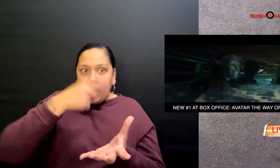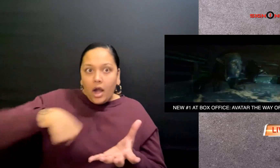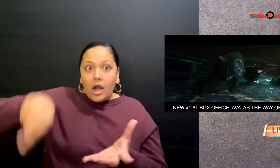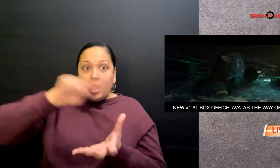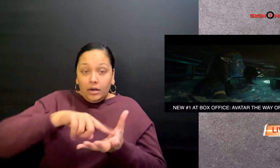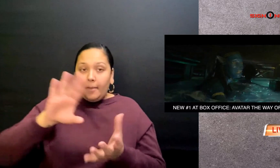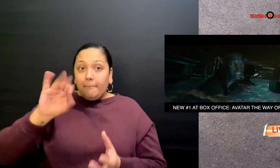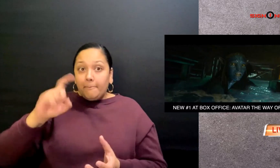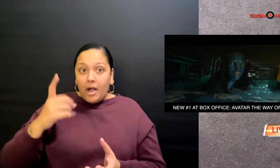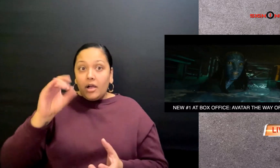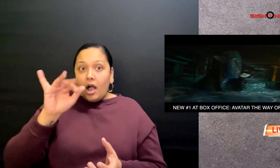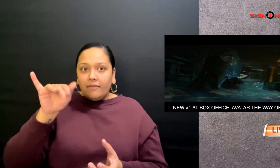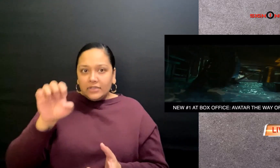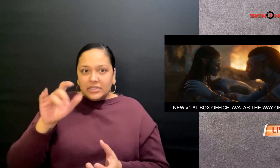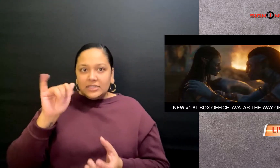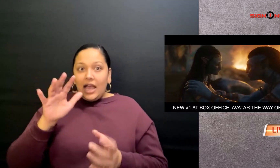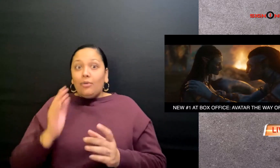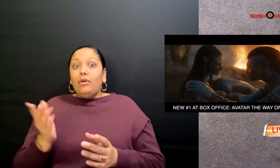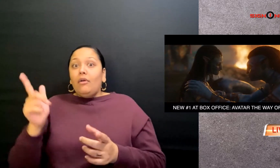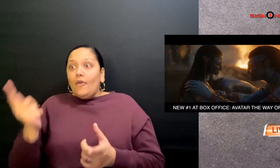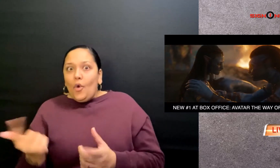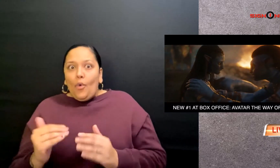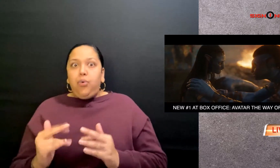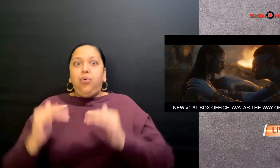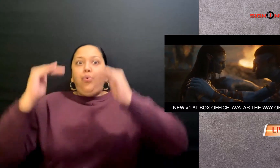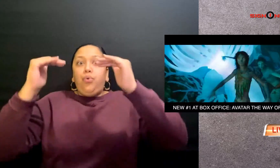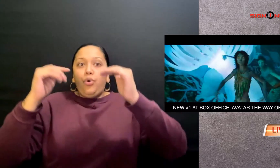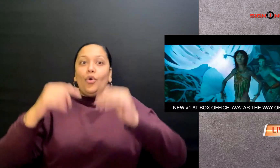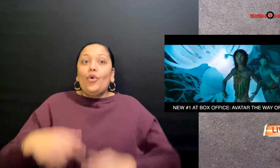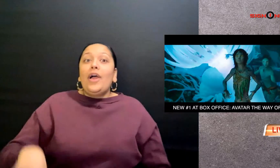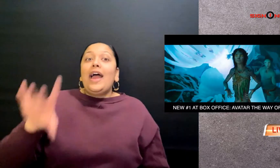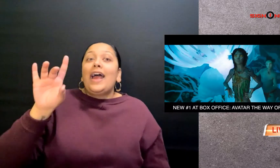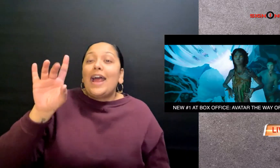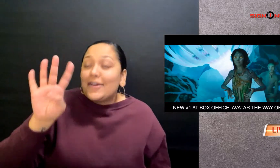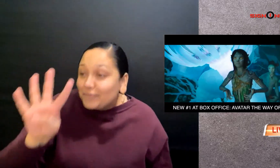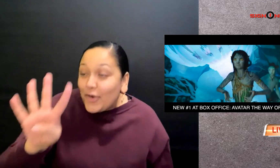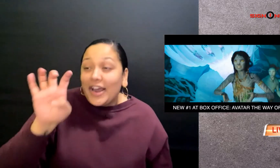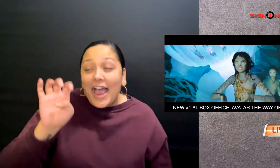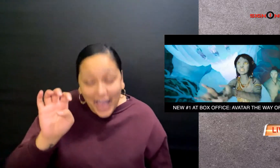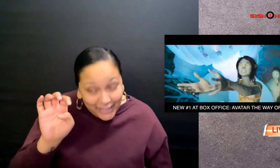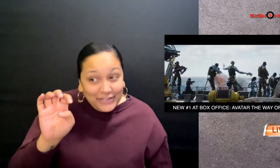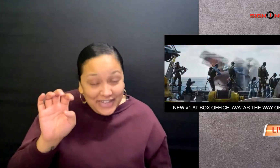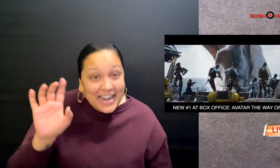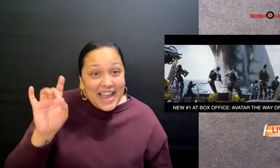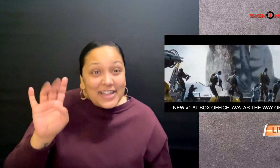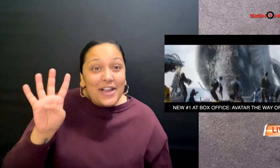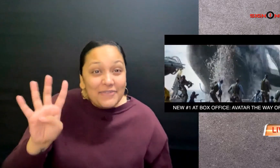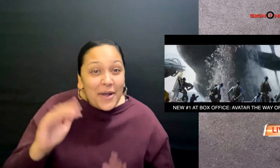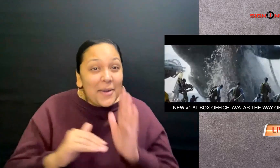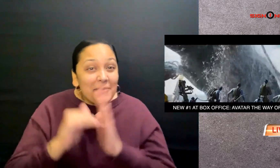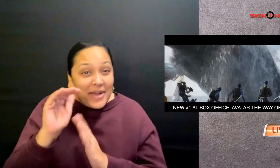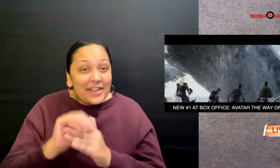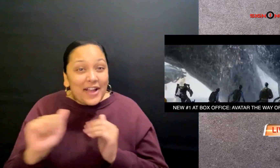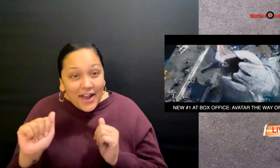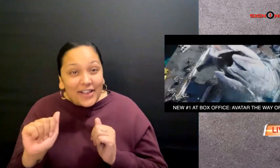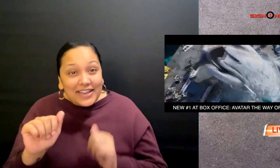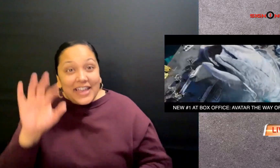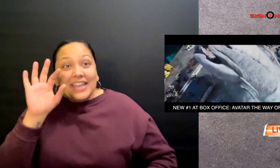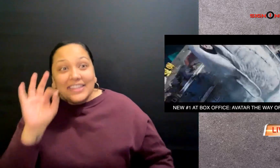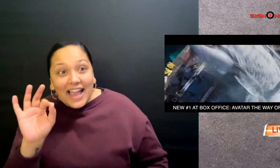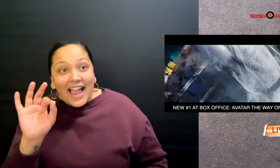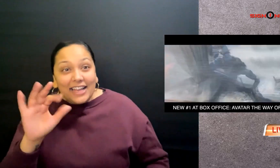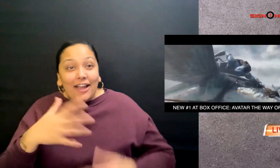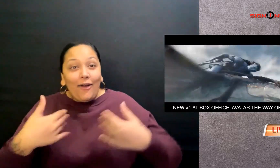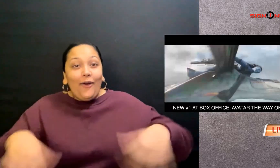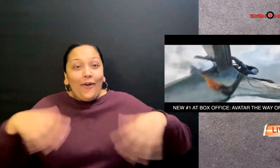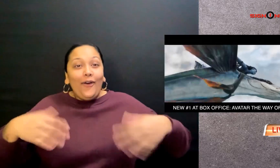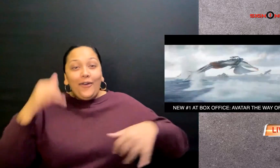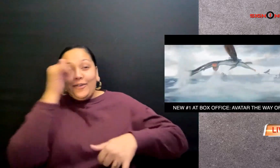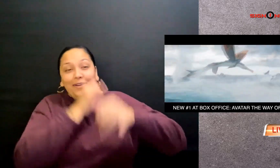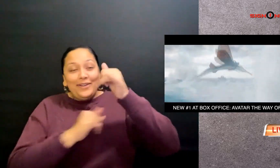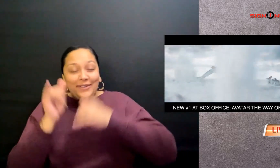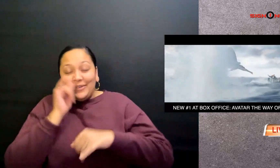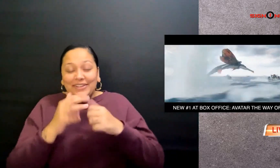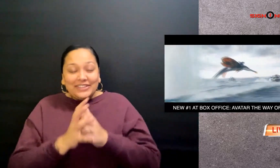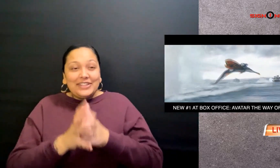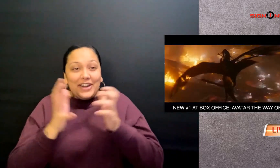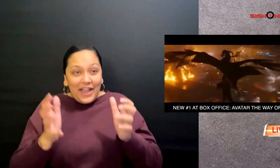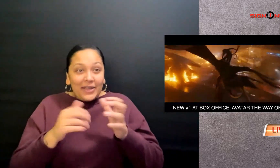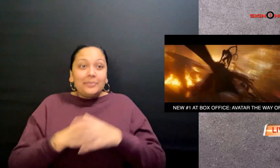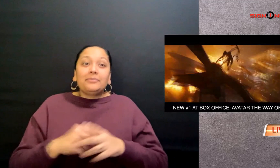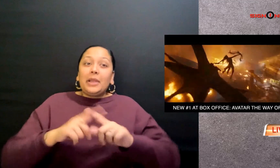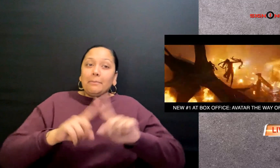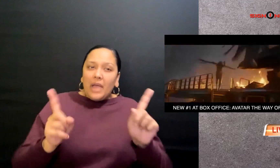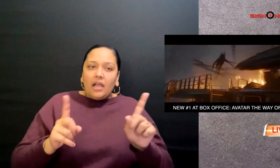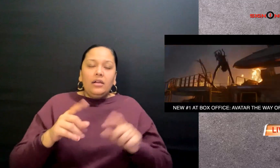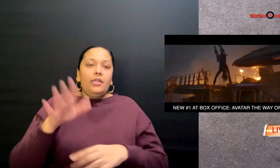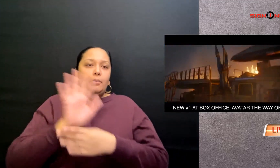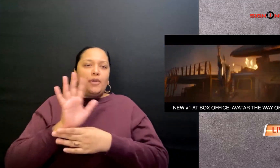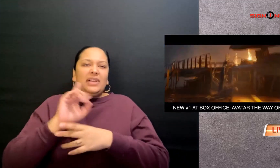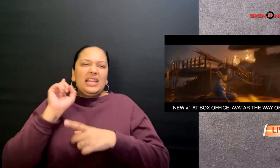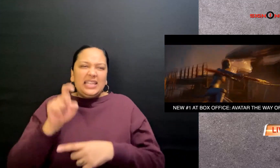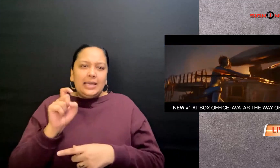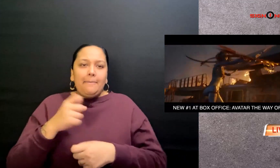its global box office haul to $484.9 million whoa but the movie will need